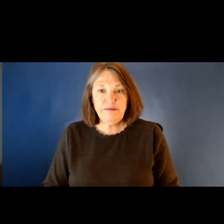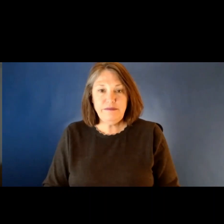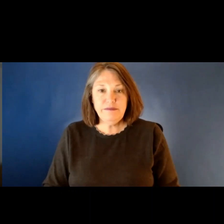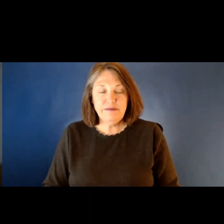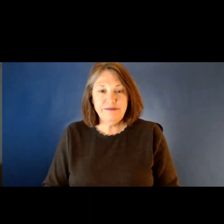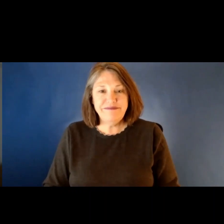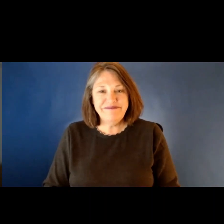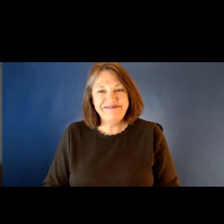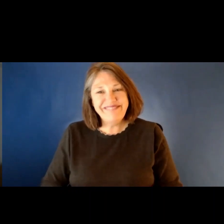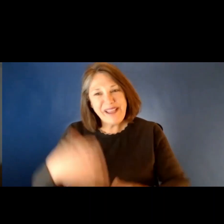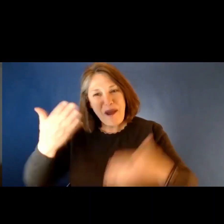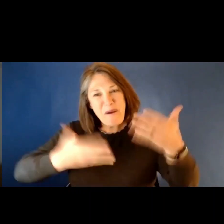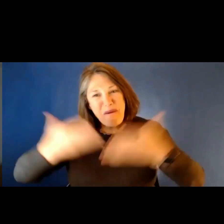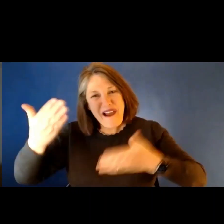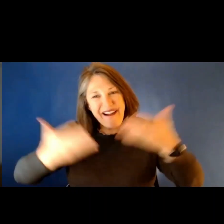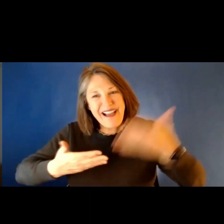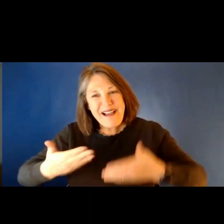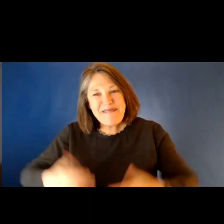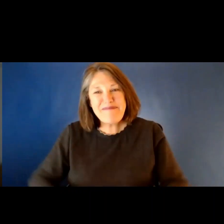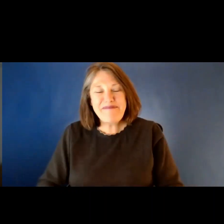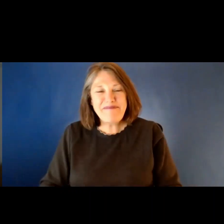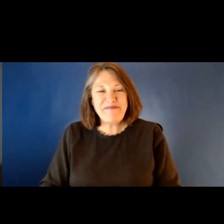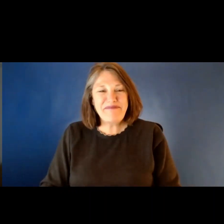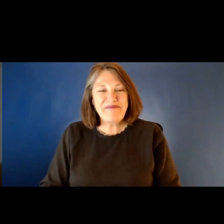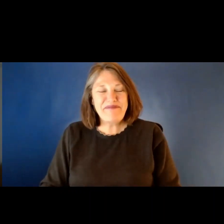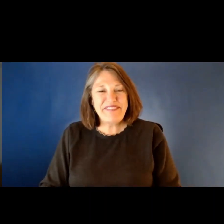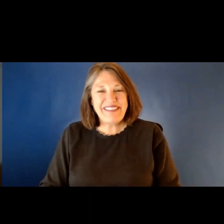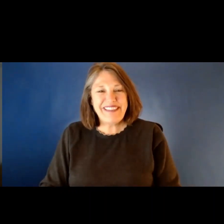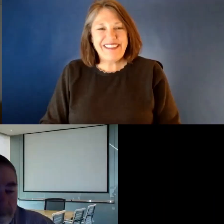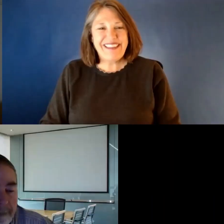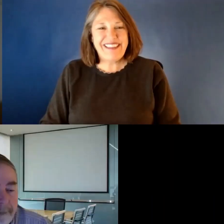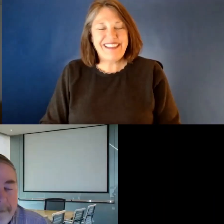06:05:08 >> FELICE LEVINE: Well, welcome everyone to another of our